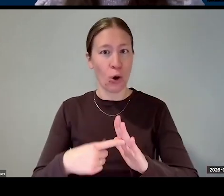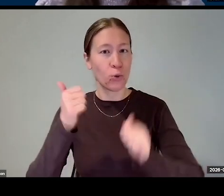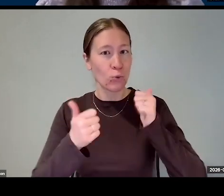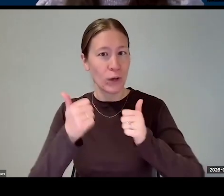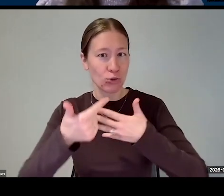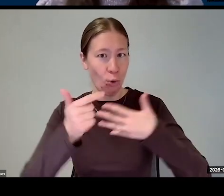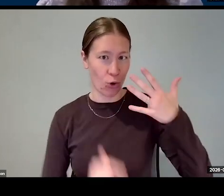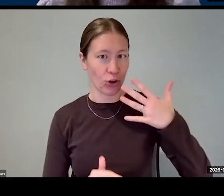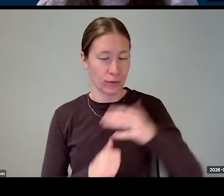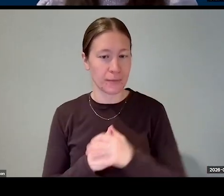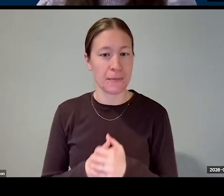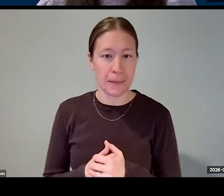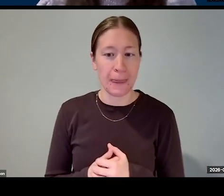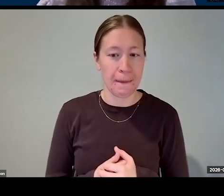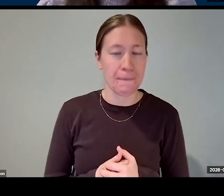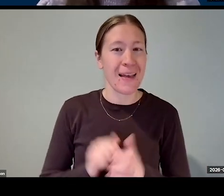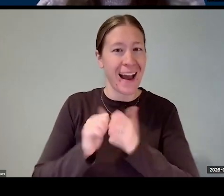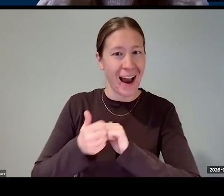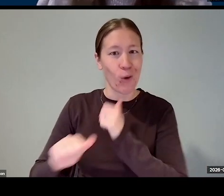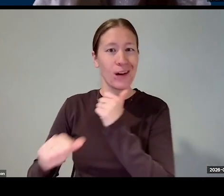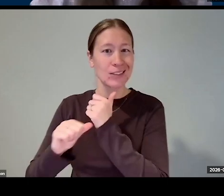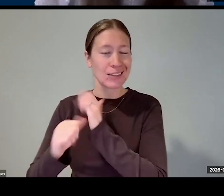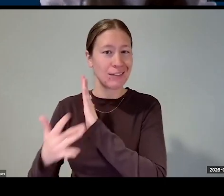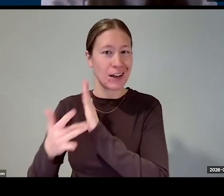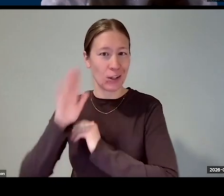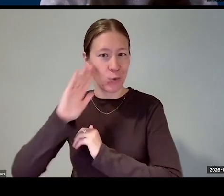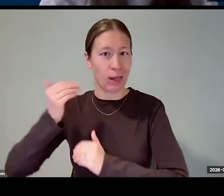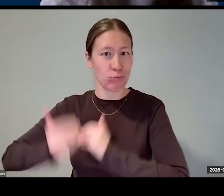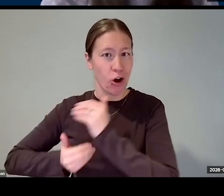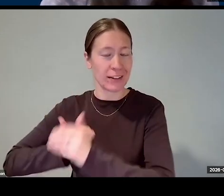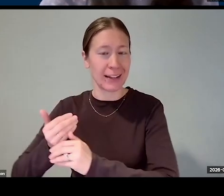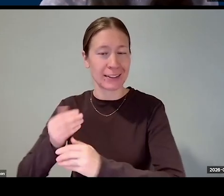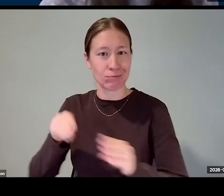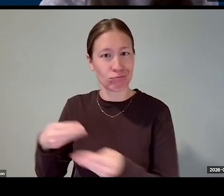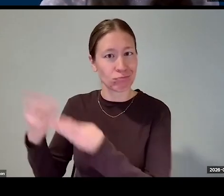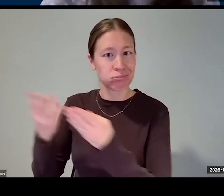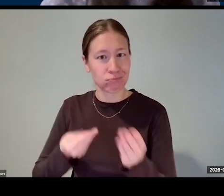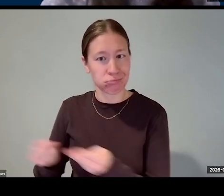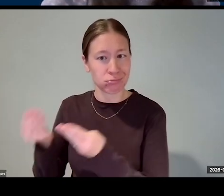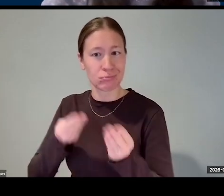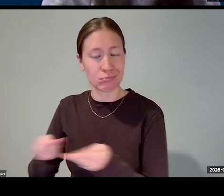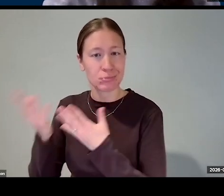in which assistive tech will process your slide content. So I'm gonna start tabbing through my slide elements.